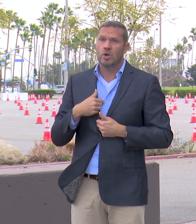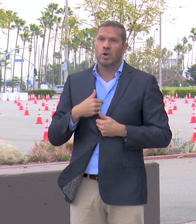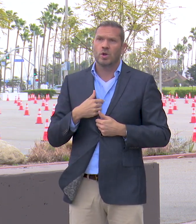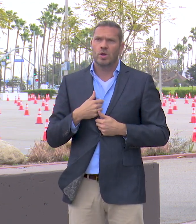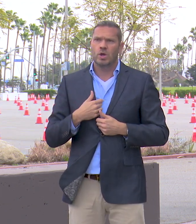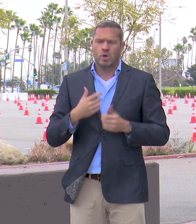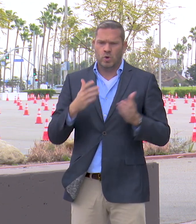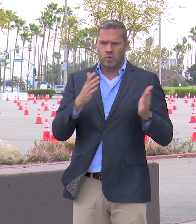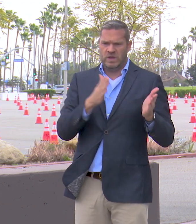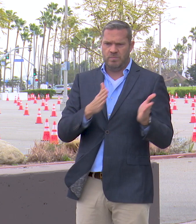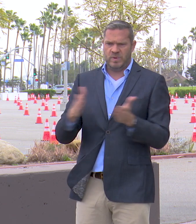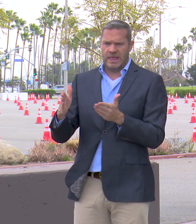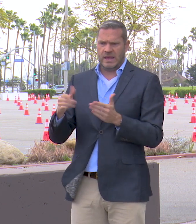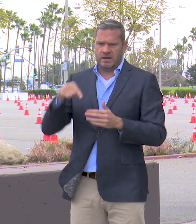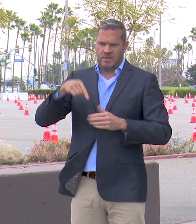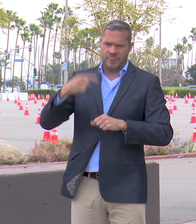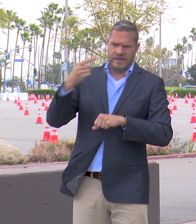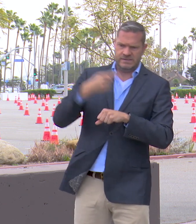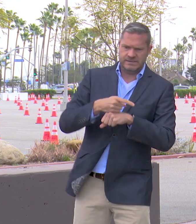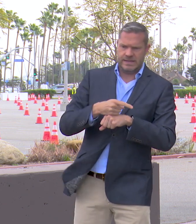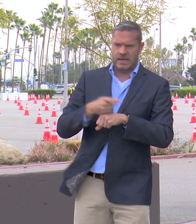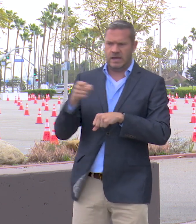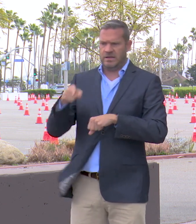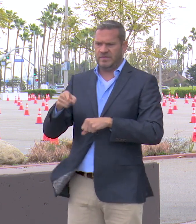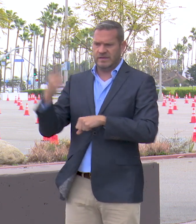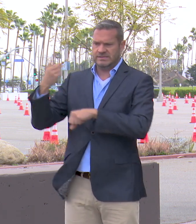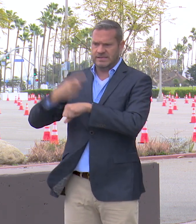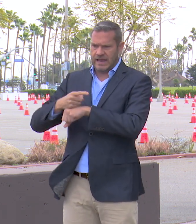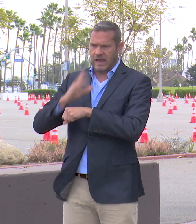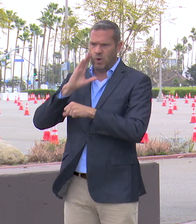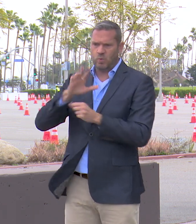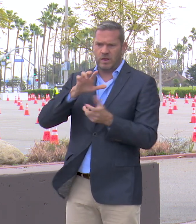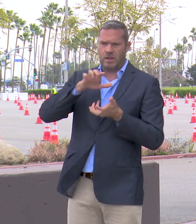amount per day over the next two weeks and we are just more, we are trying to just as